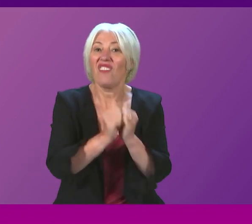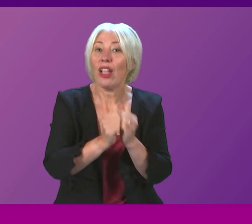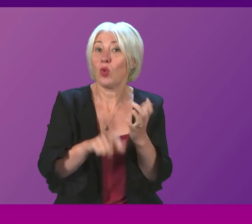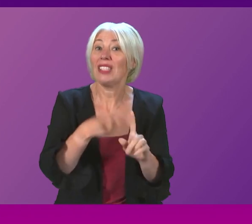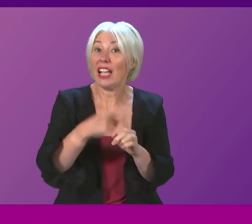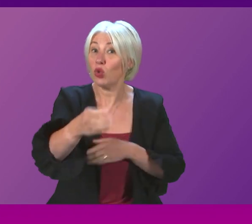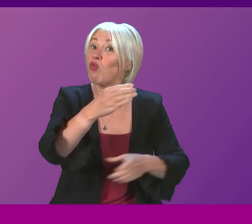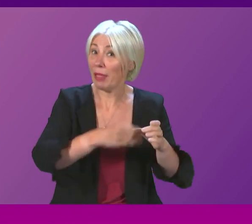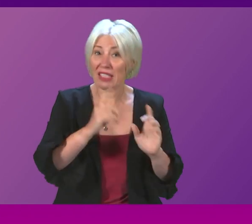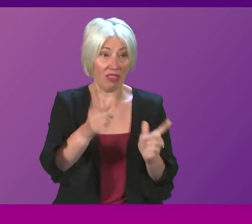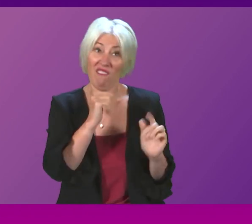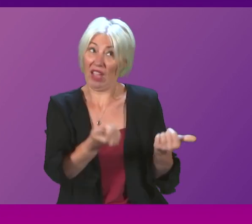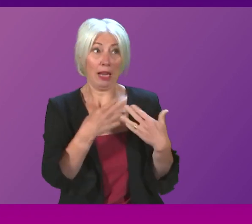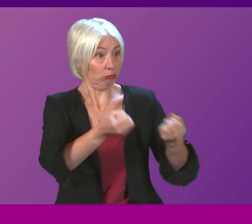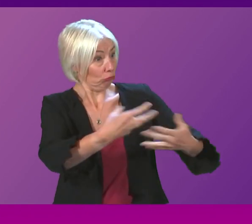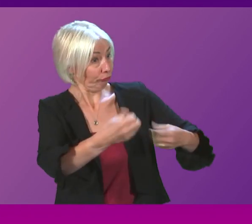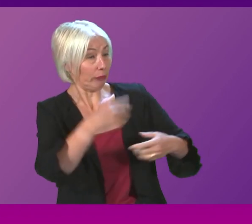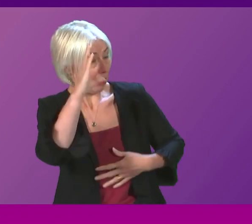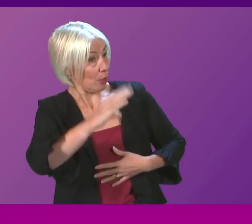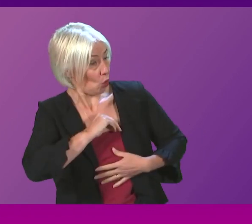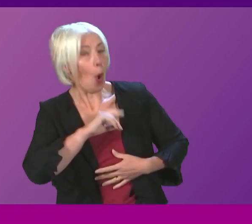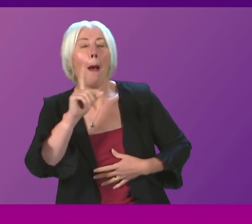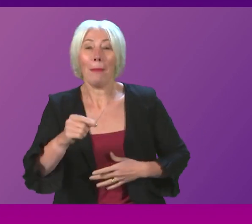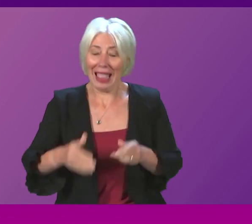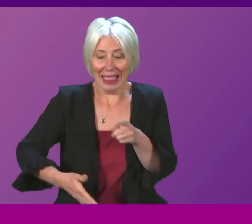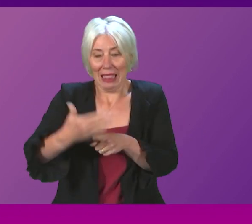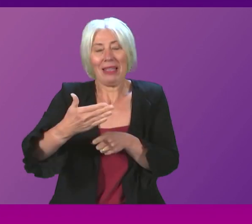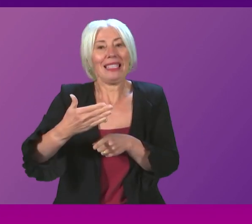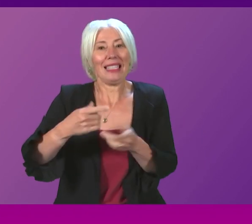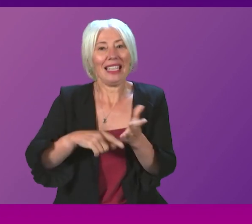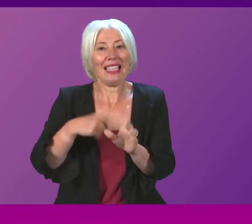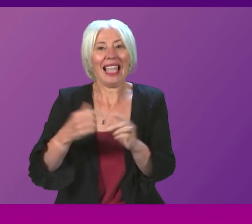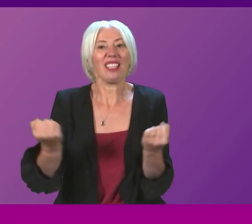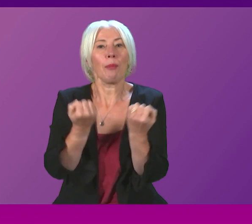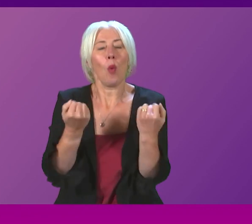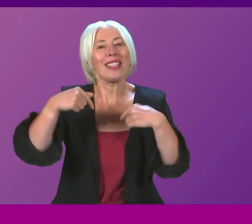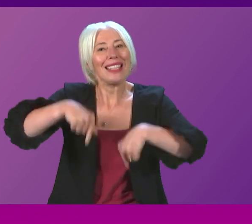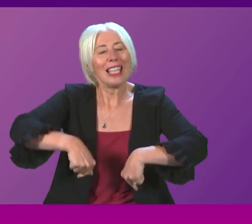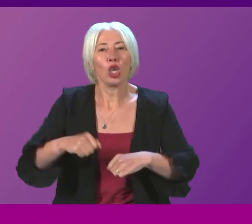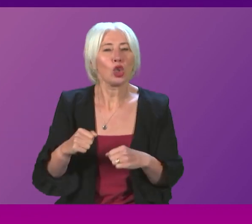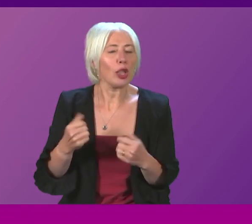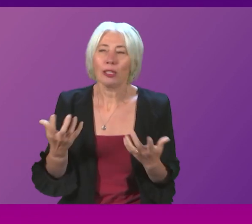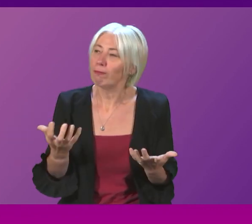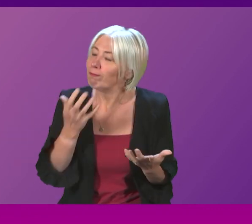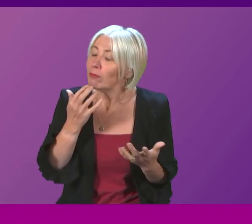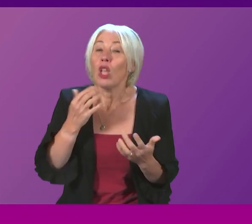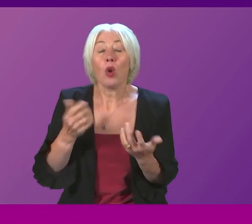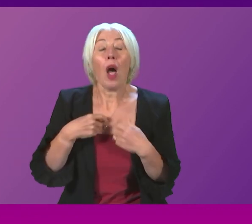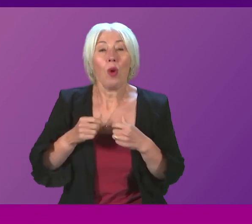However, the fact of the matter is that—with our limited tax powers, of course—we have a more progressive system of tax.